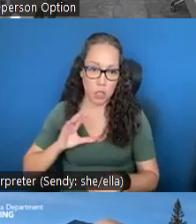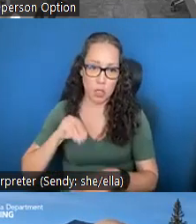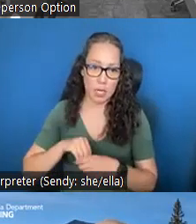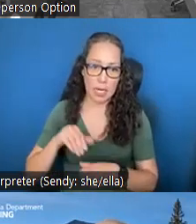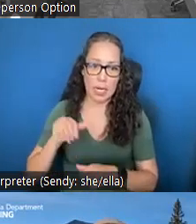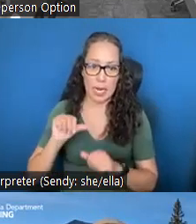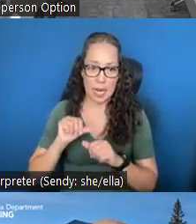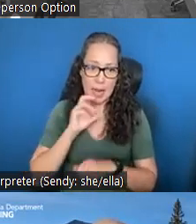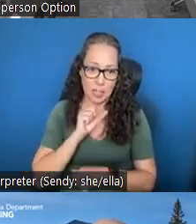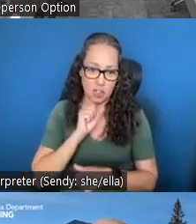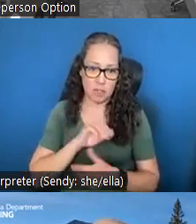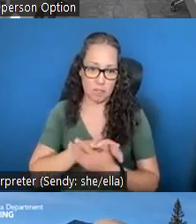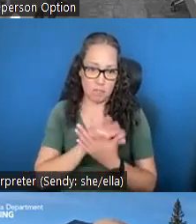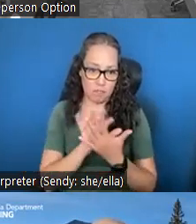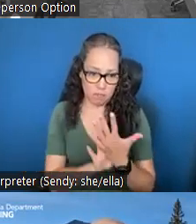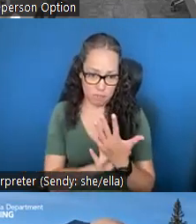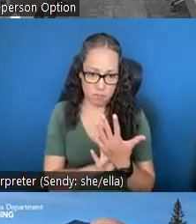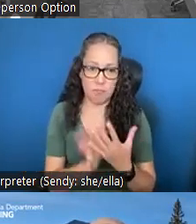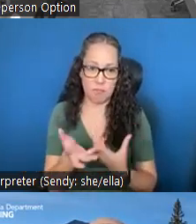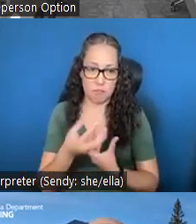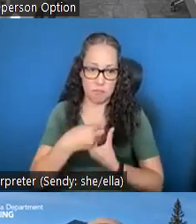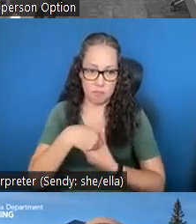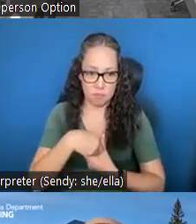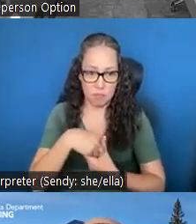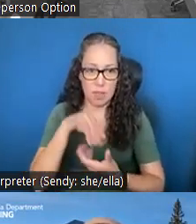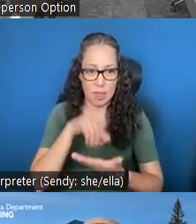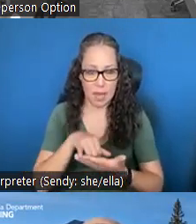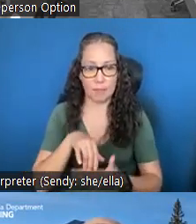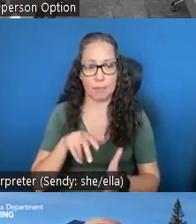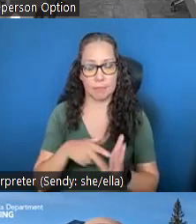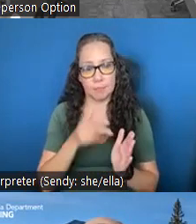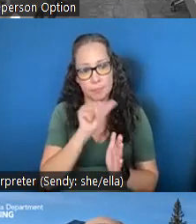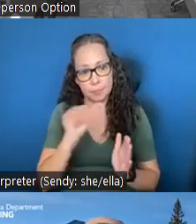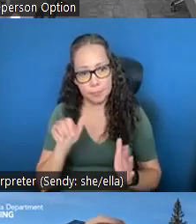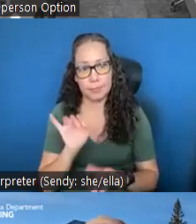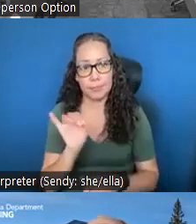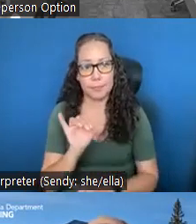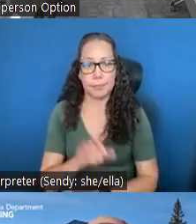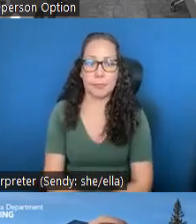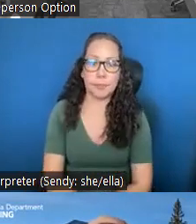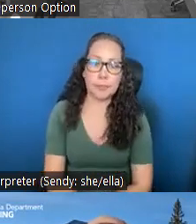represent have representation on that uh we started by understanding the current state of